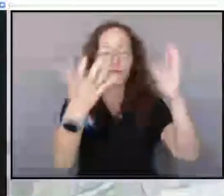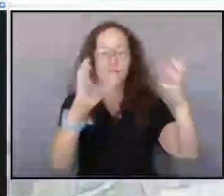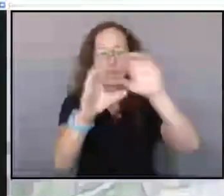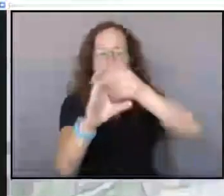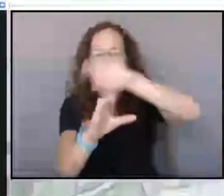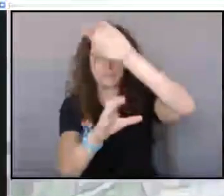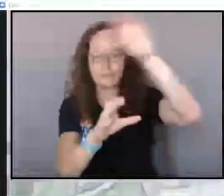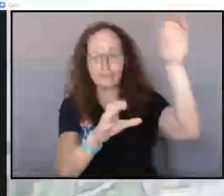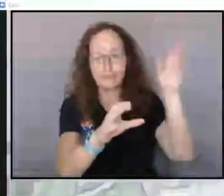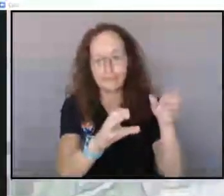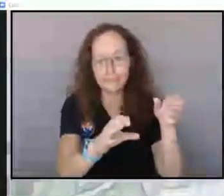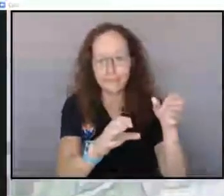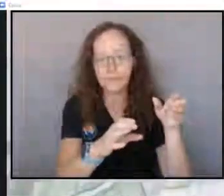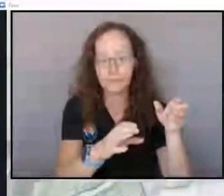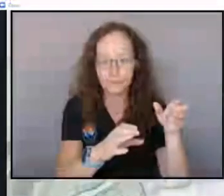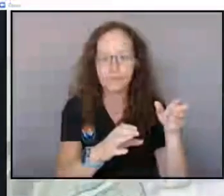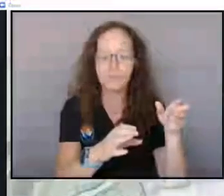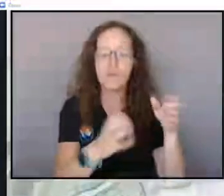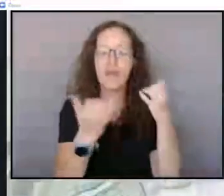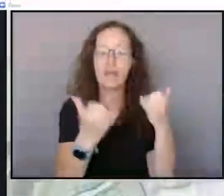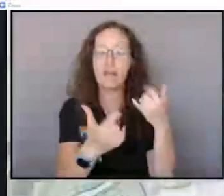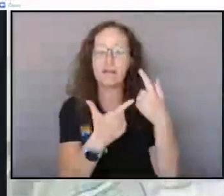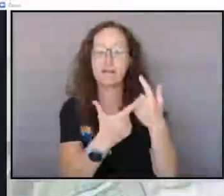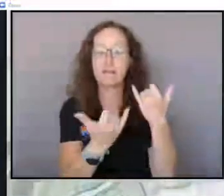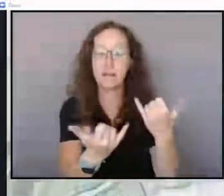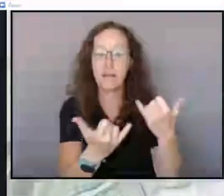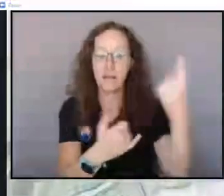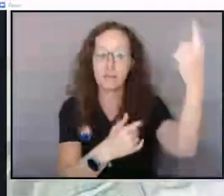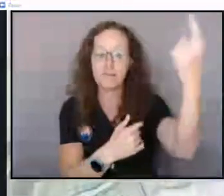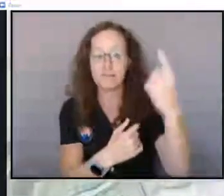THE SLOP OVER. WE FEEL REALLY CONFIDENT ON CONTAINING